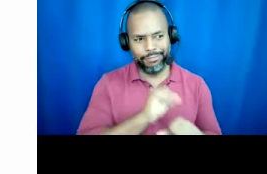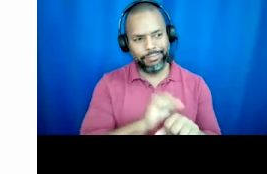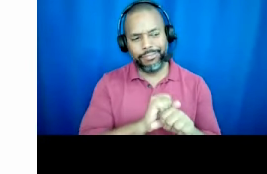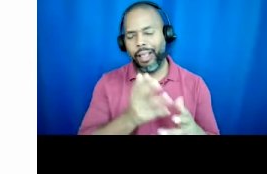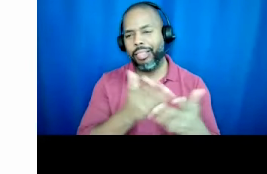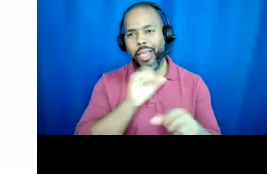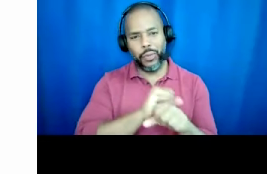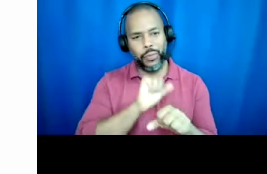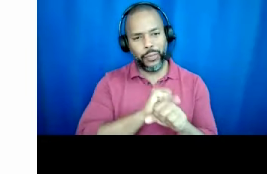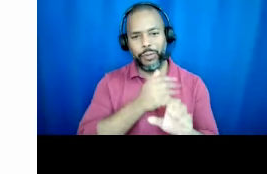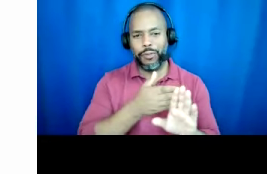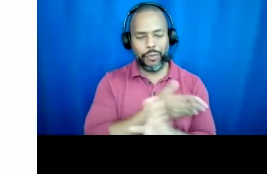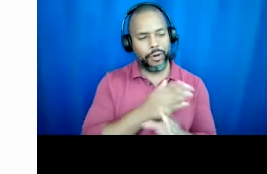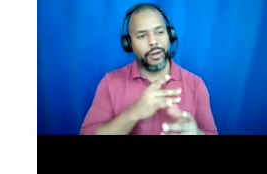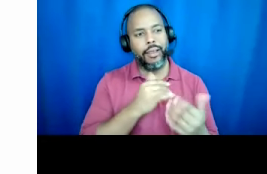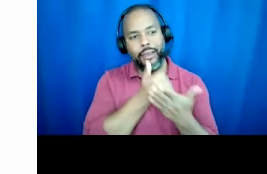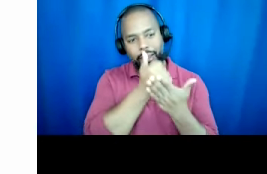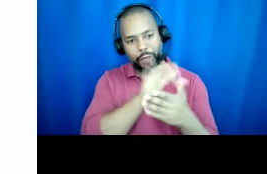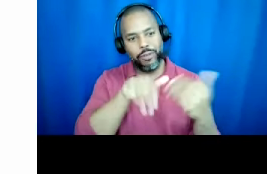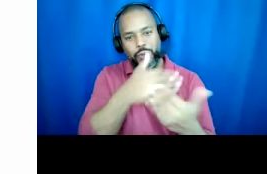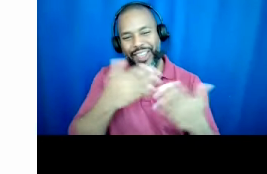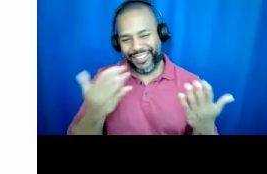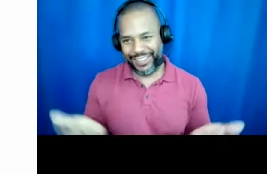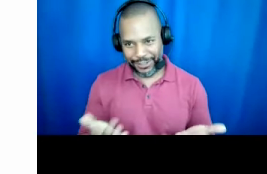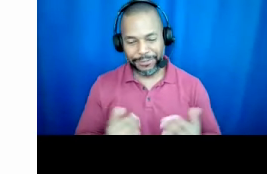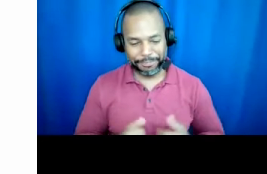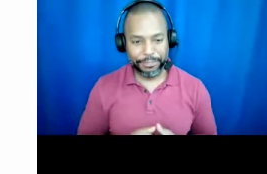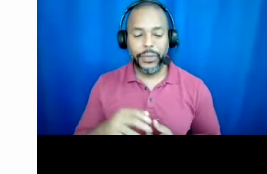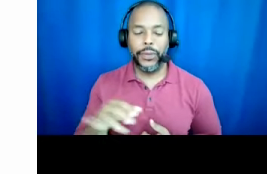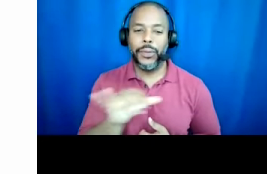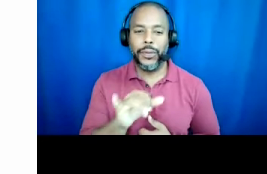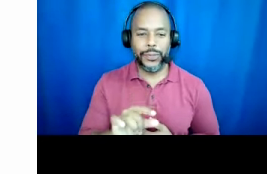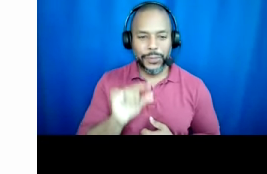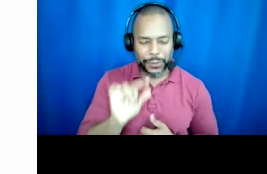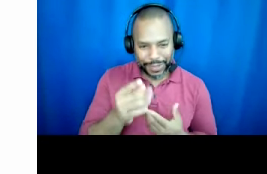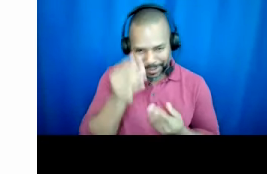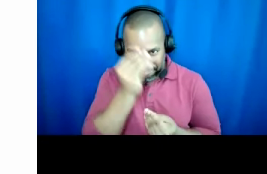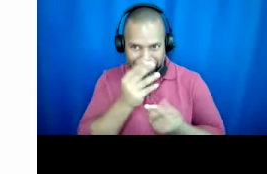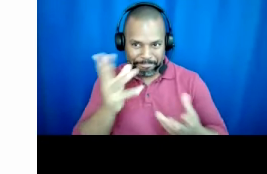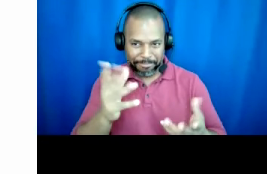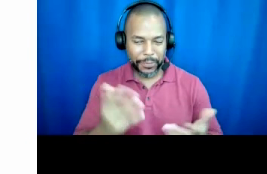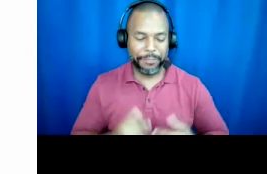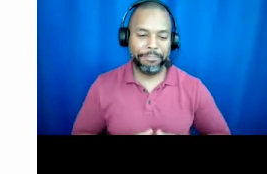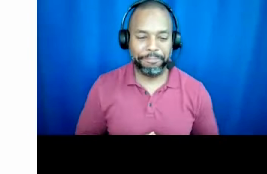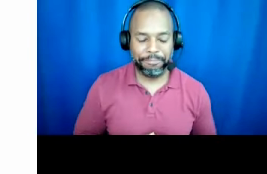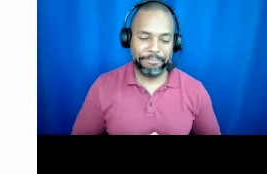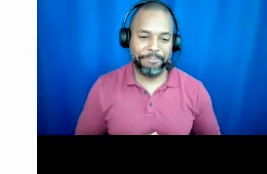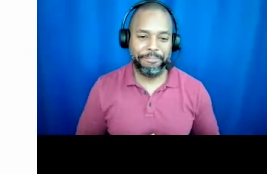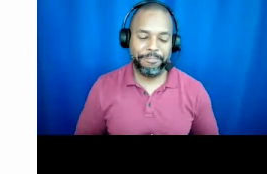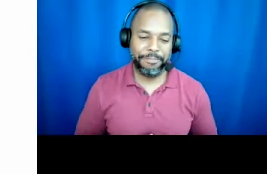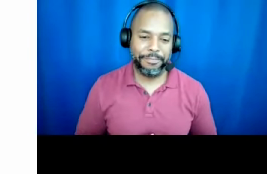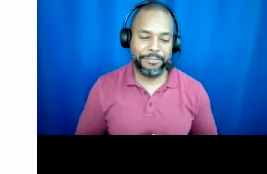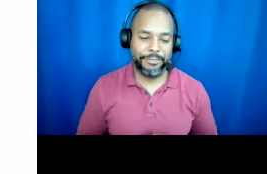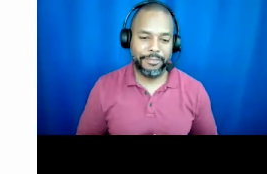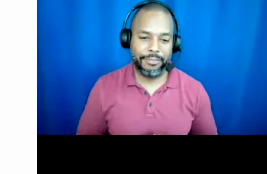To get us where we are now. And also a little bit of a disclaimer that, you know, in our current roles.